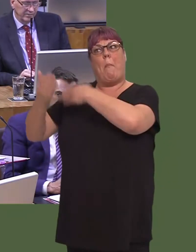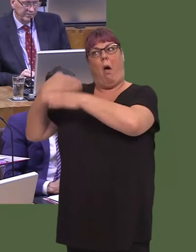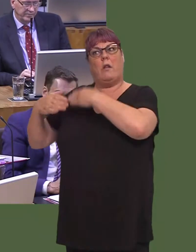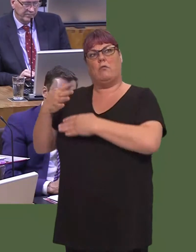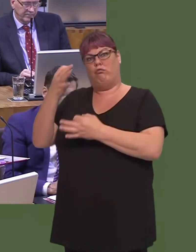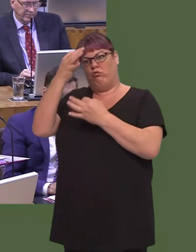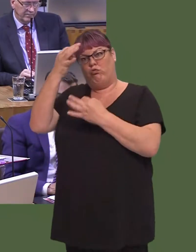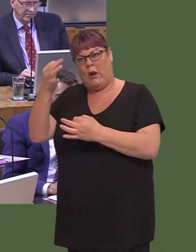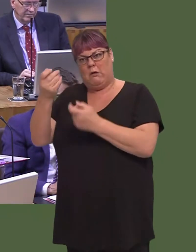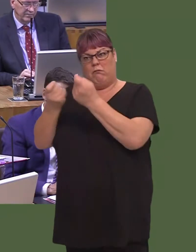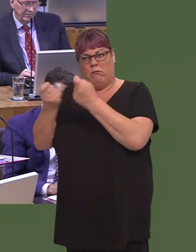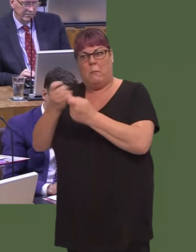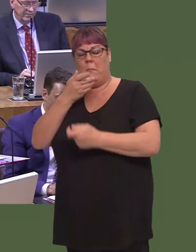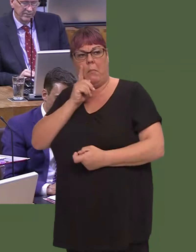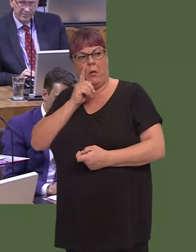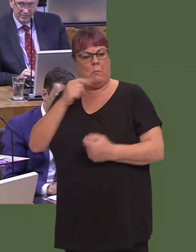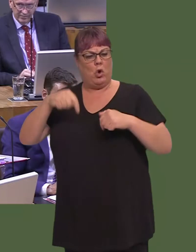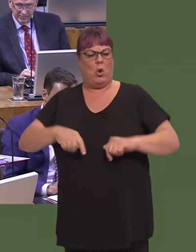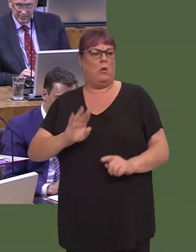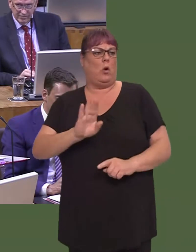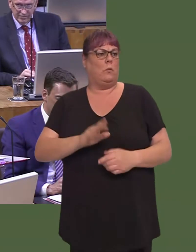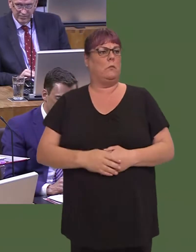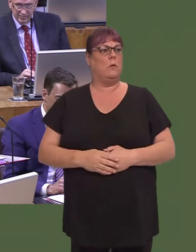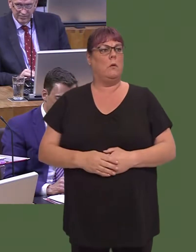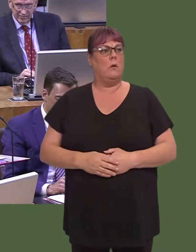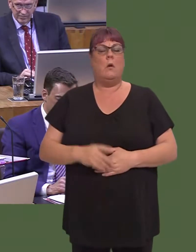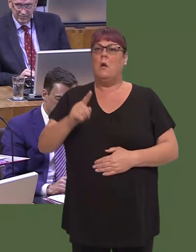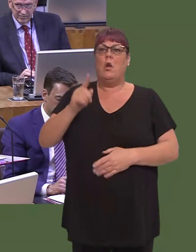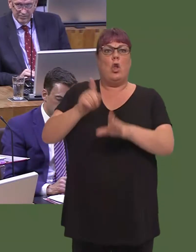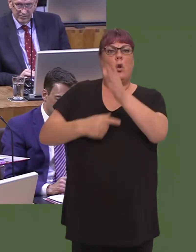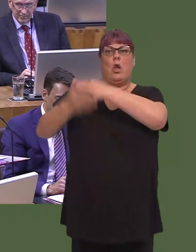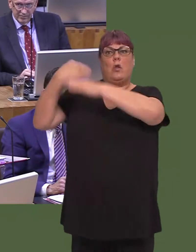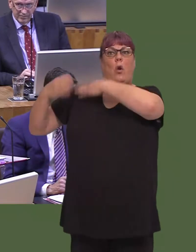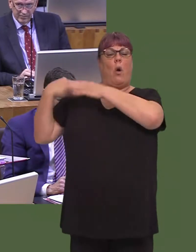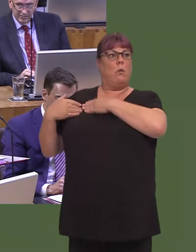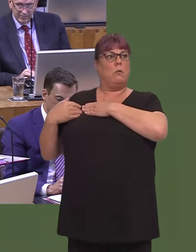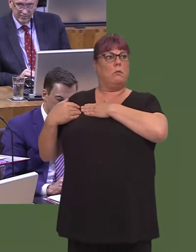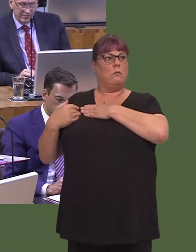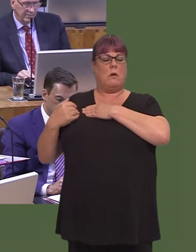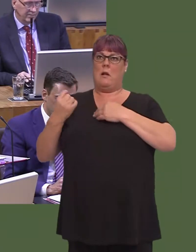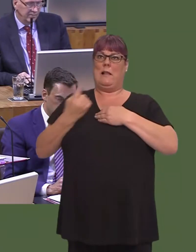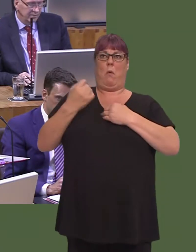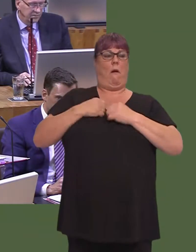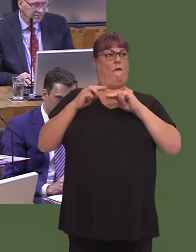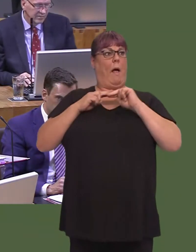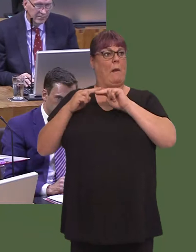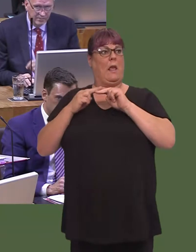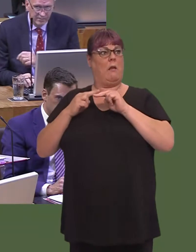centreó[Interruption.] Whose fault is that? Is it my fault that the SuRNICC has been opened, apparently? There we are. A sub-regional neonatal intensive care centre opened, I remind the